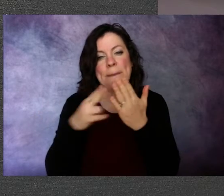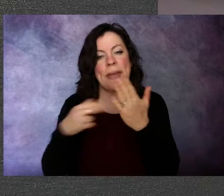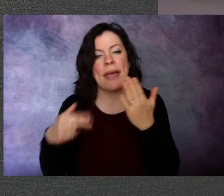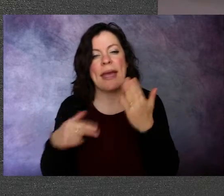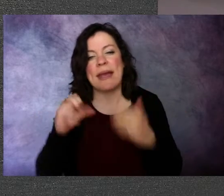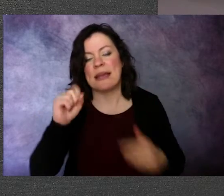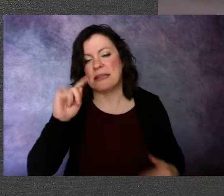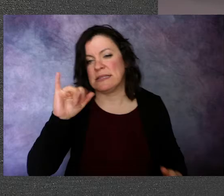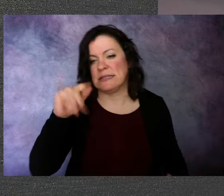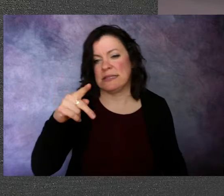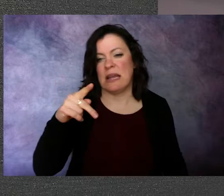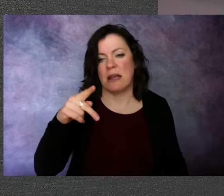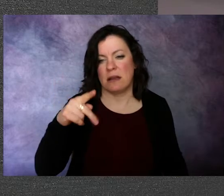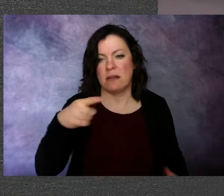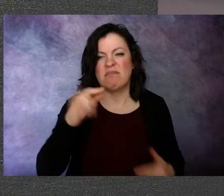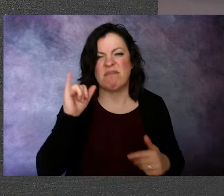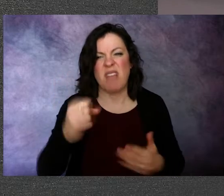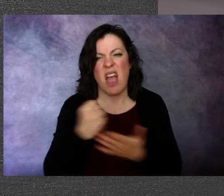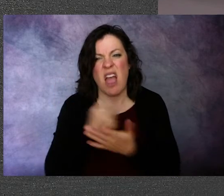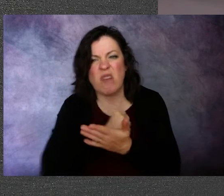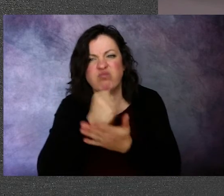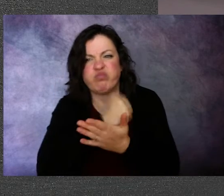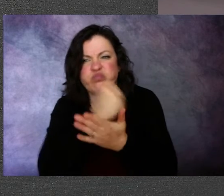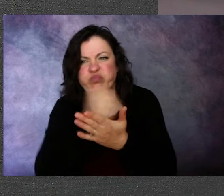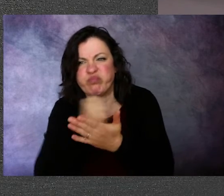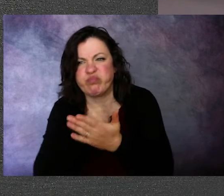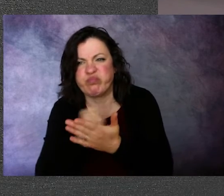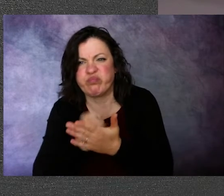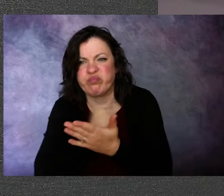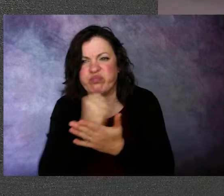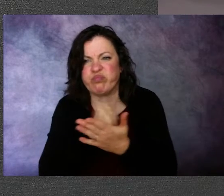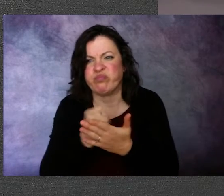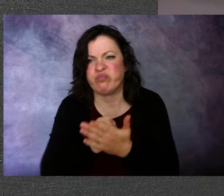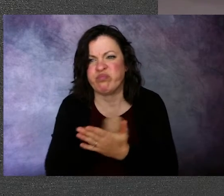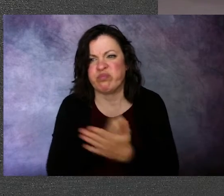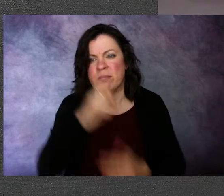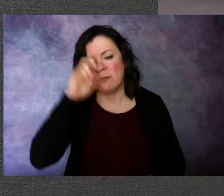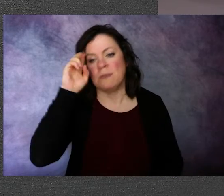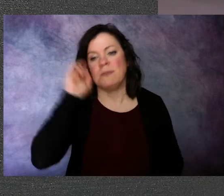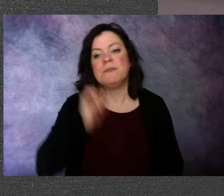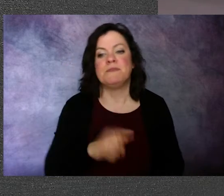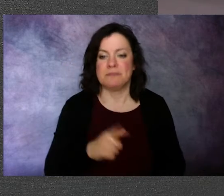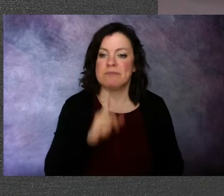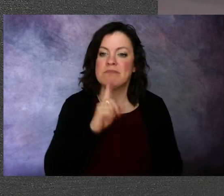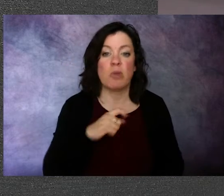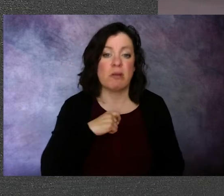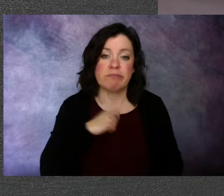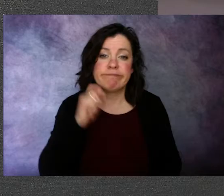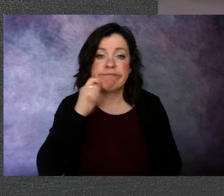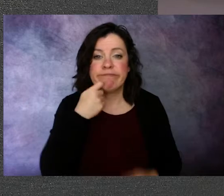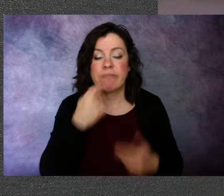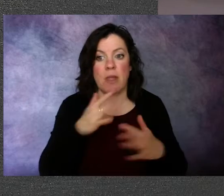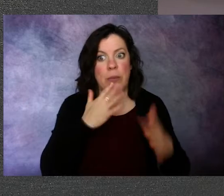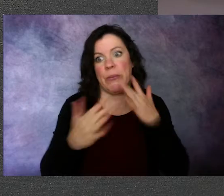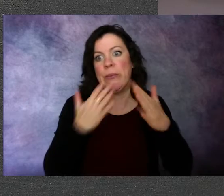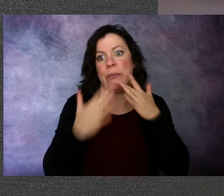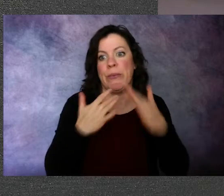They're a solid tempera paint and they, they dry lickety split. Those are great thing to have, or you could use markers or crayons.